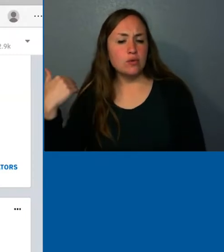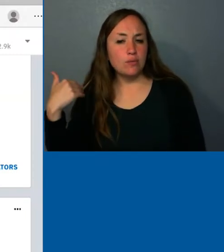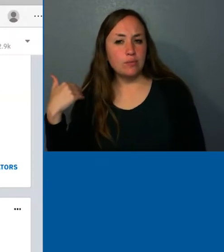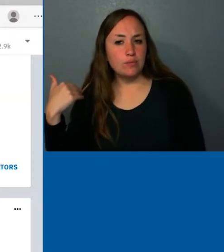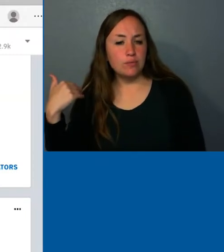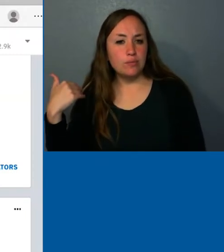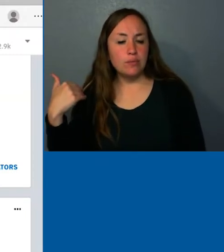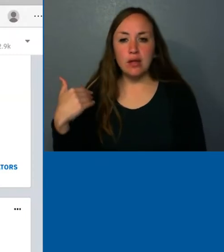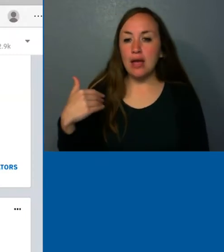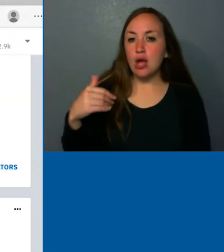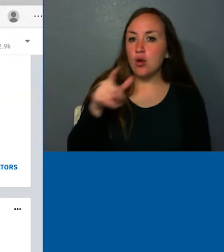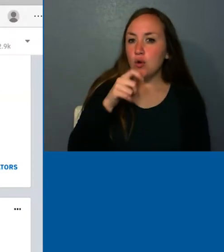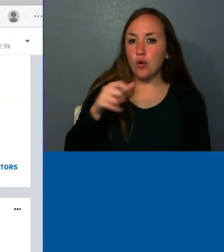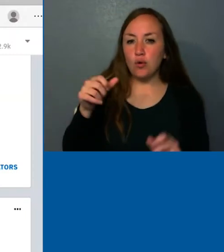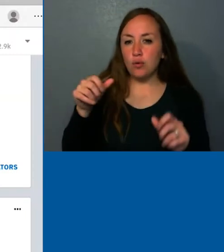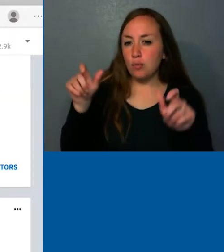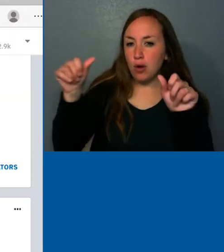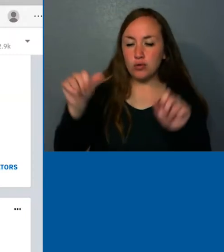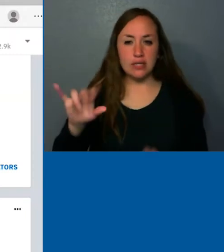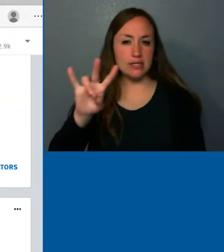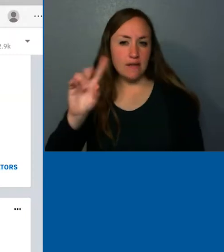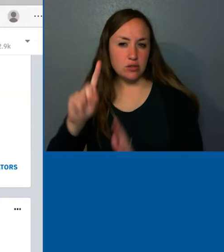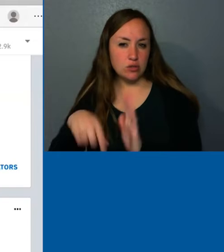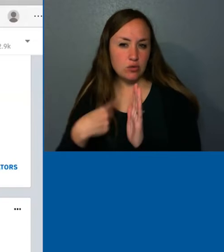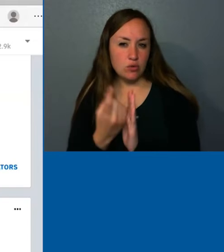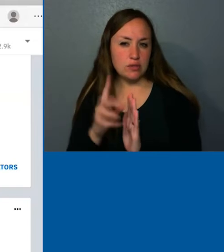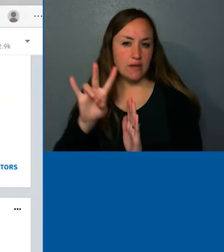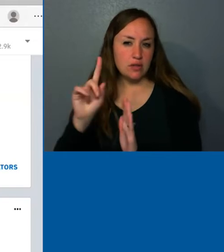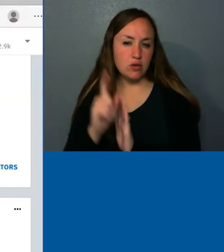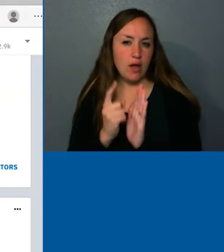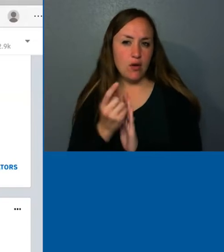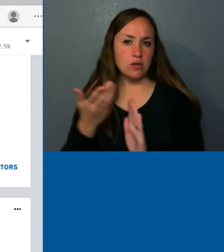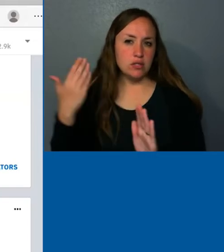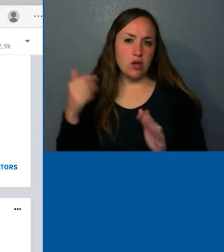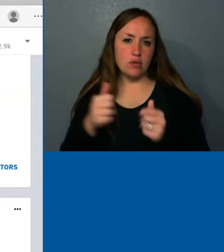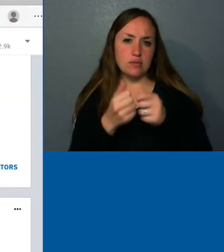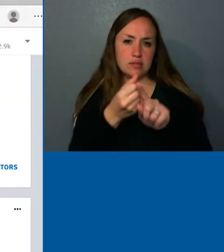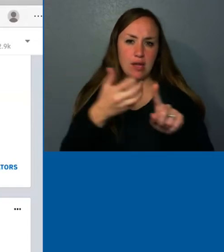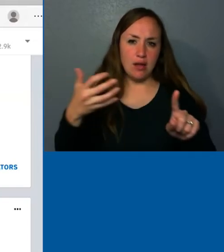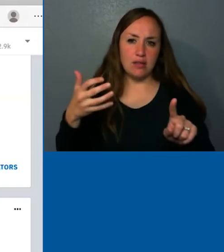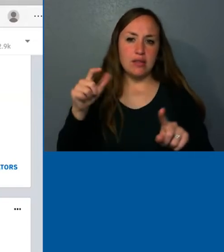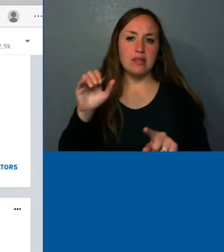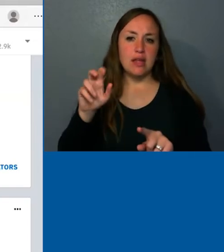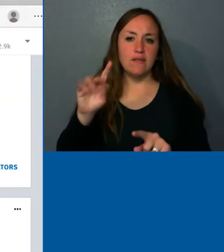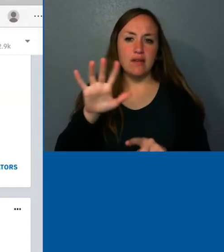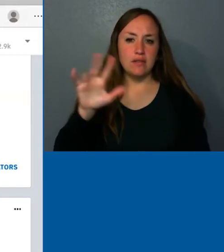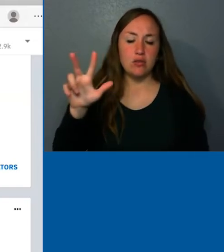[Sam] And who posted. [Reader] Link 22 hours ago. Menu button collapse, sub menu, expand content. Link 53, link comments. [Sam] And how many comments there are.